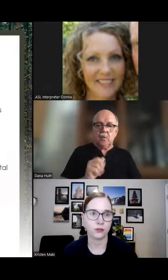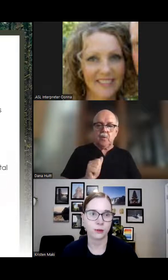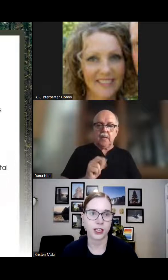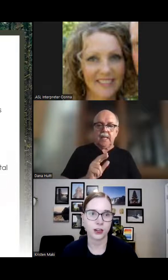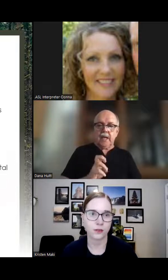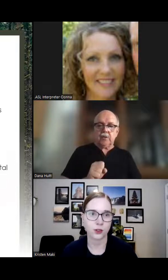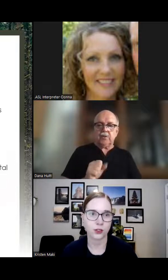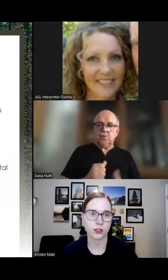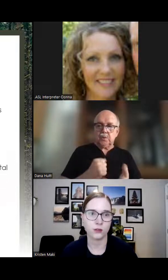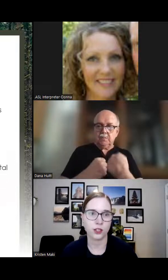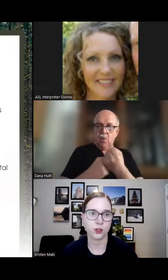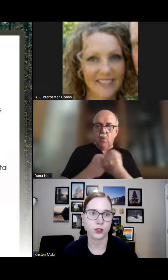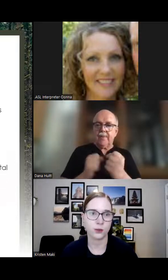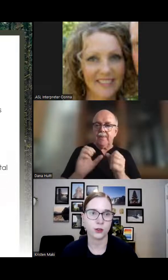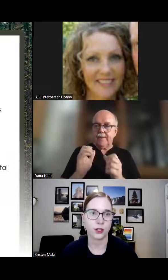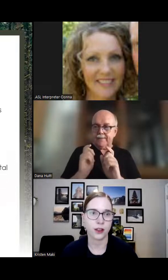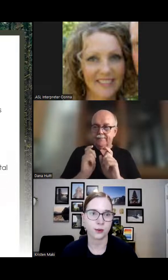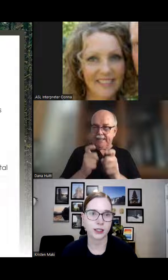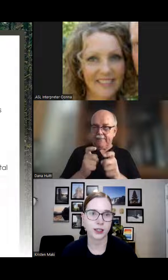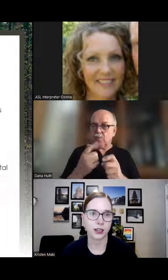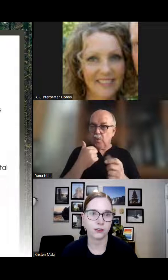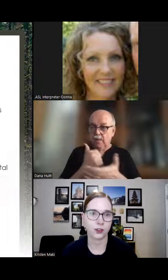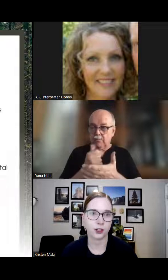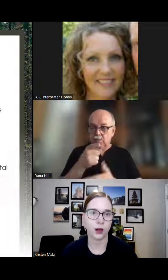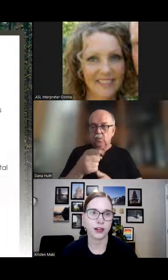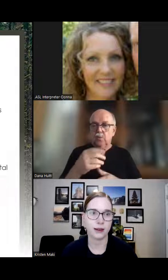, would both spouses in a household who have contributed to the fund,